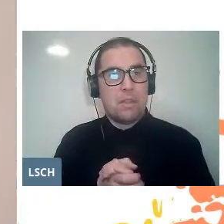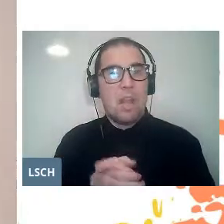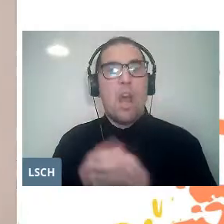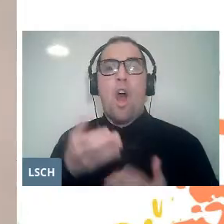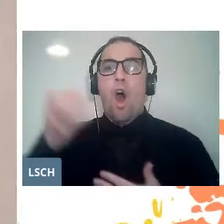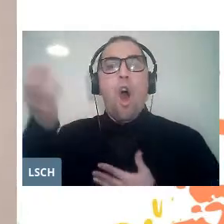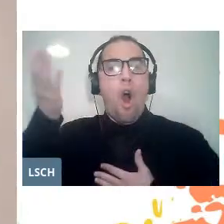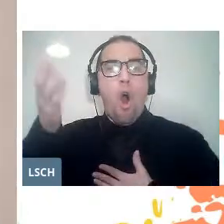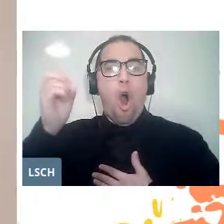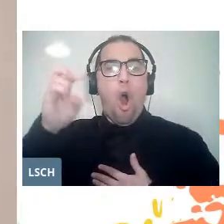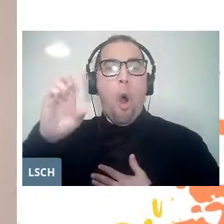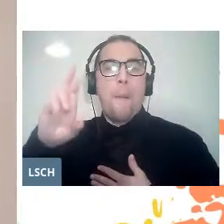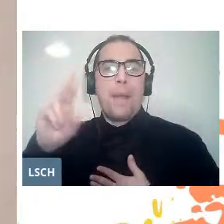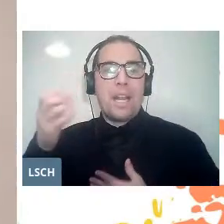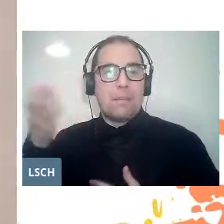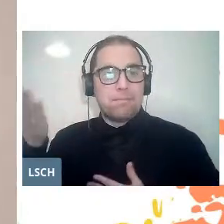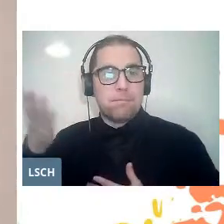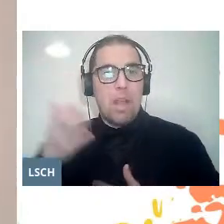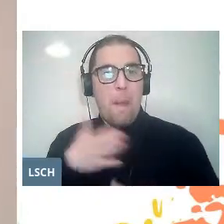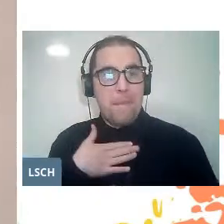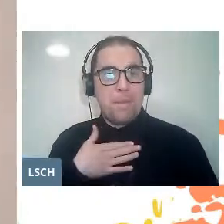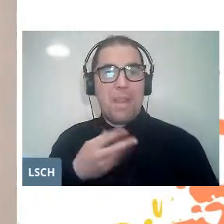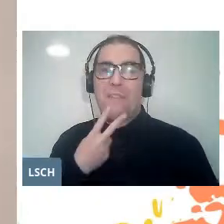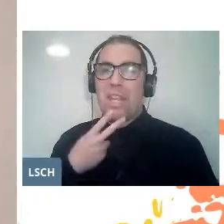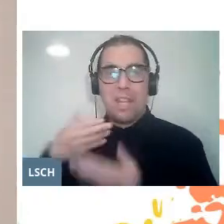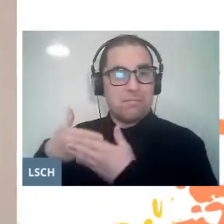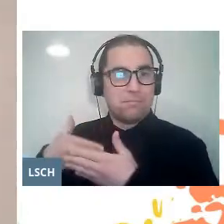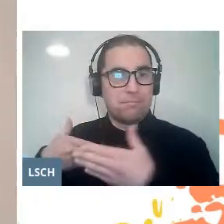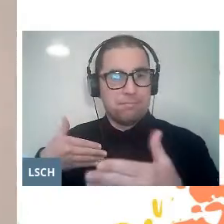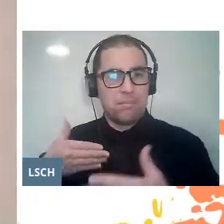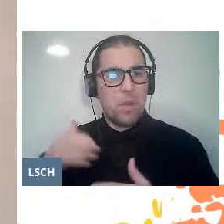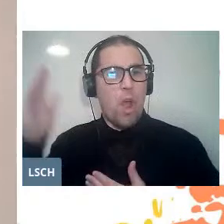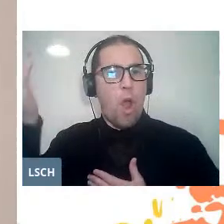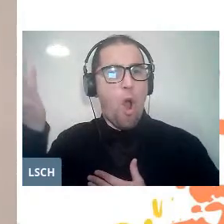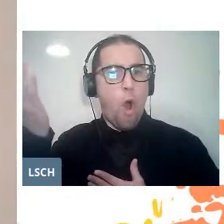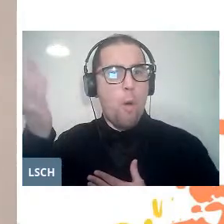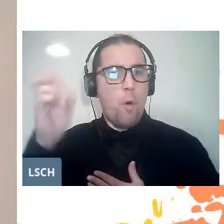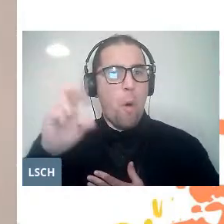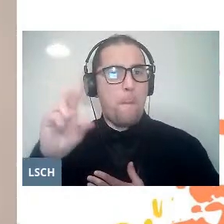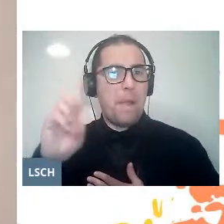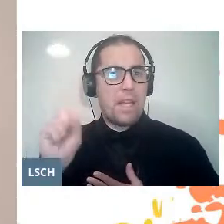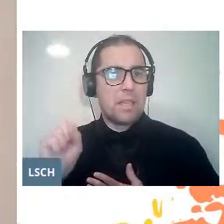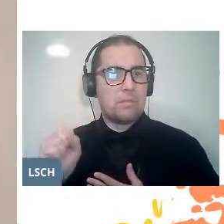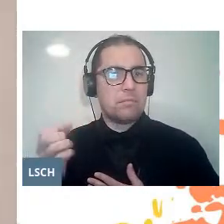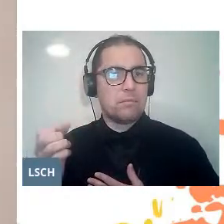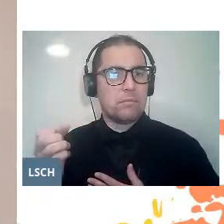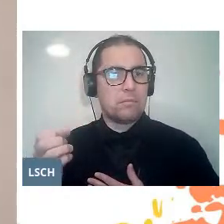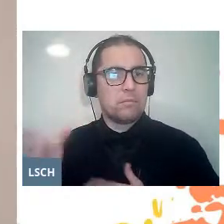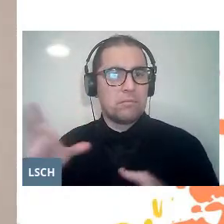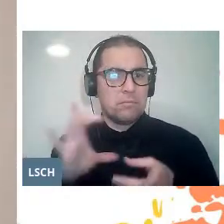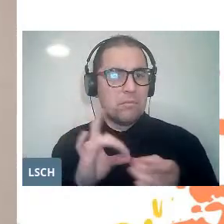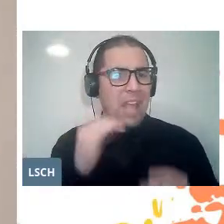which is my life's work, and we'll talk about opera for children,